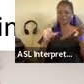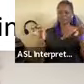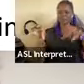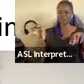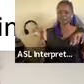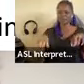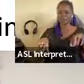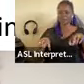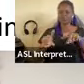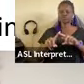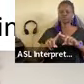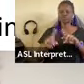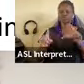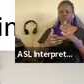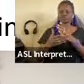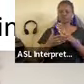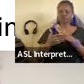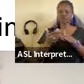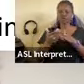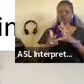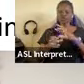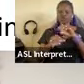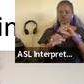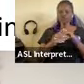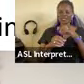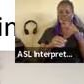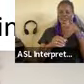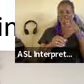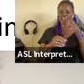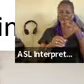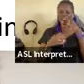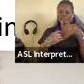of the public health department that engage in similar work.